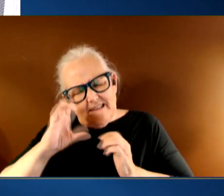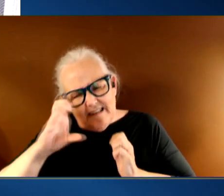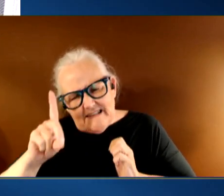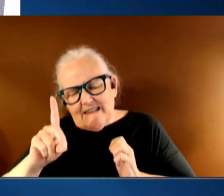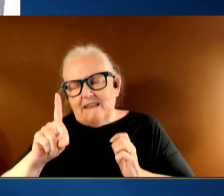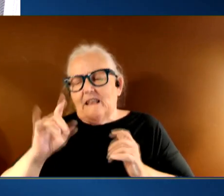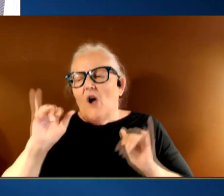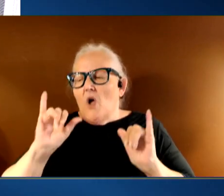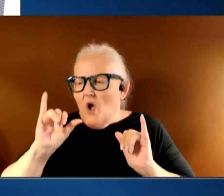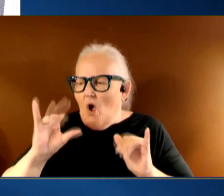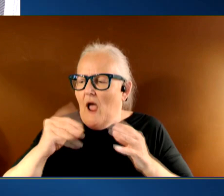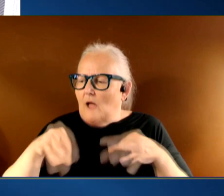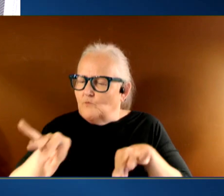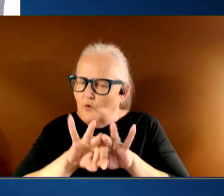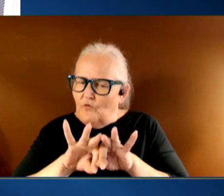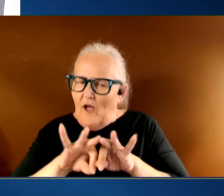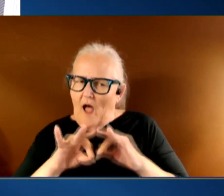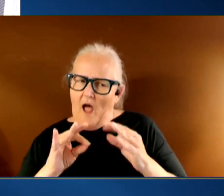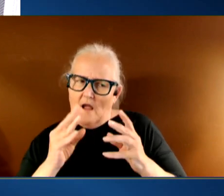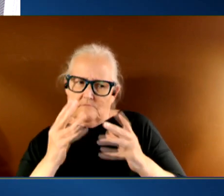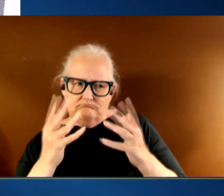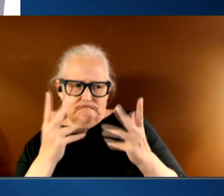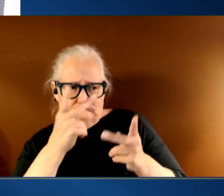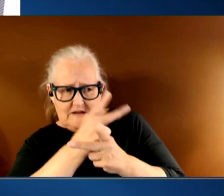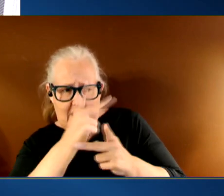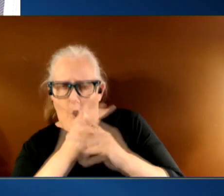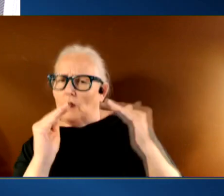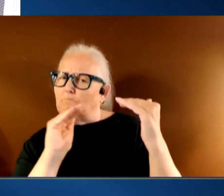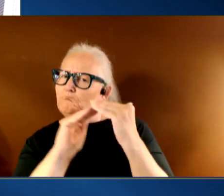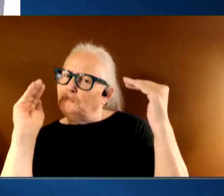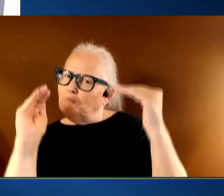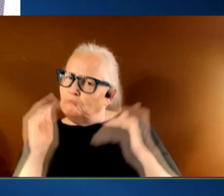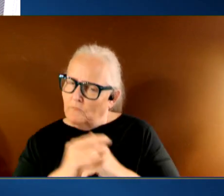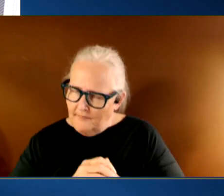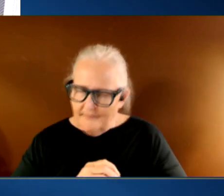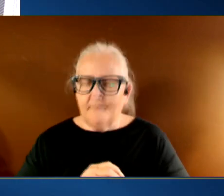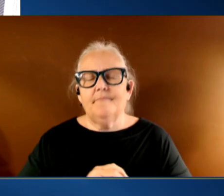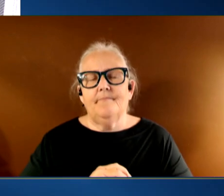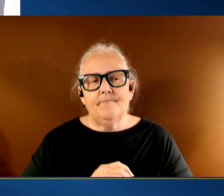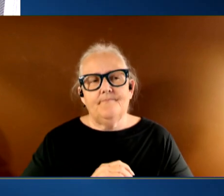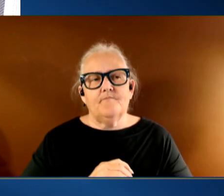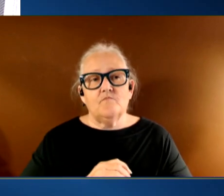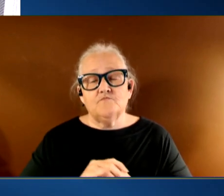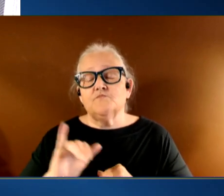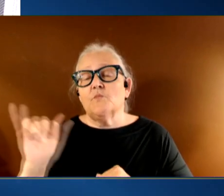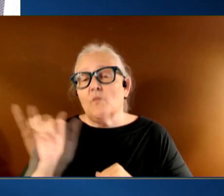equitable care for the disease. The other thing is that we also work with